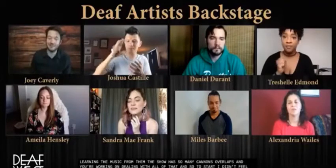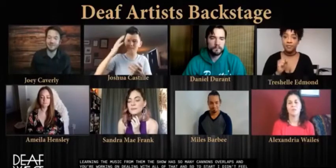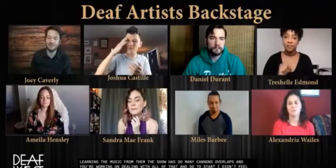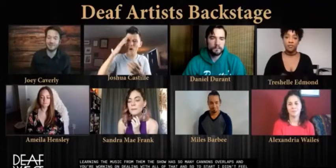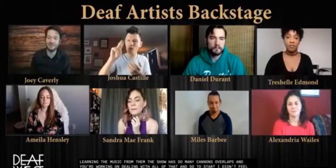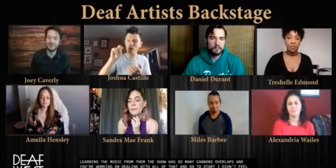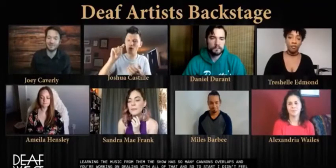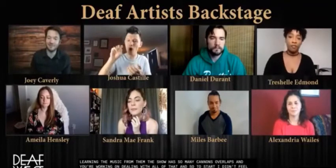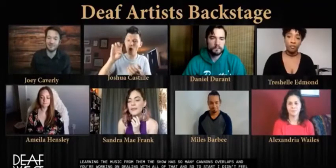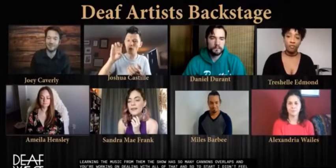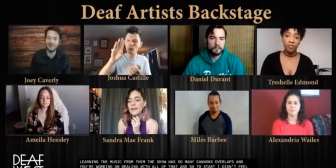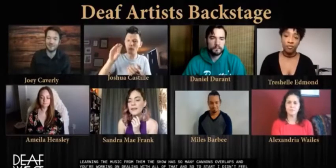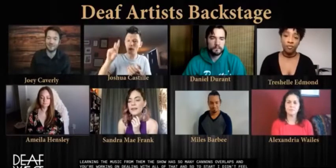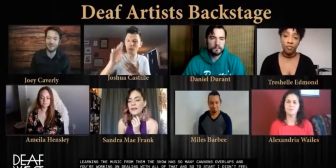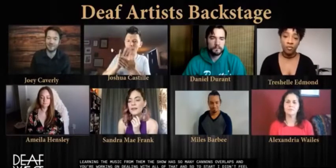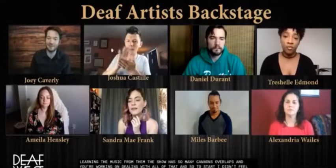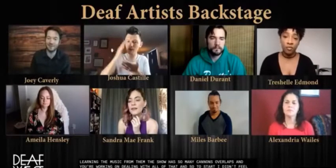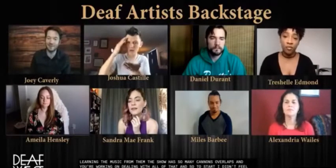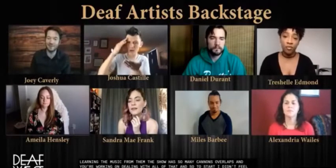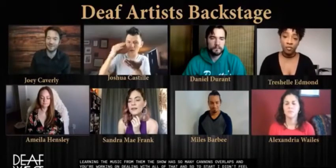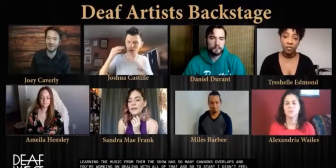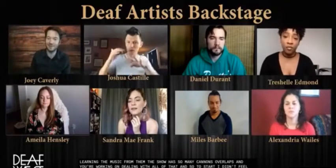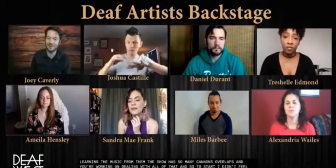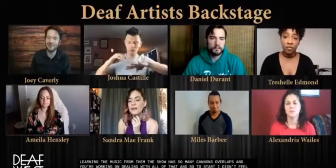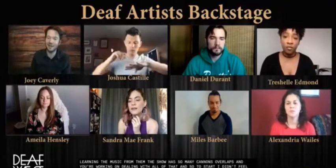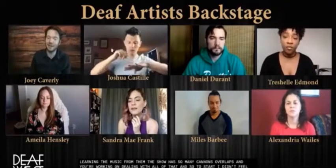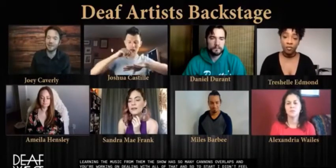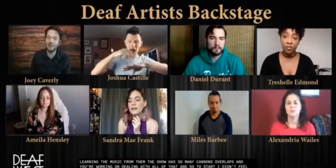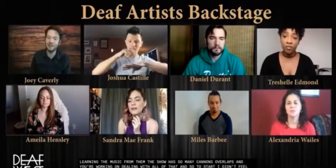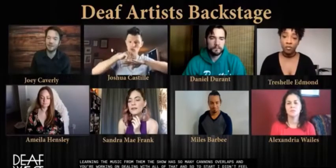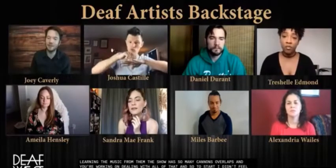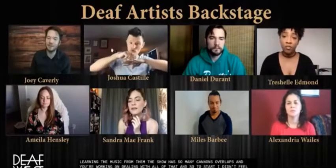And so, we were writing it in the script, for ourselves.